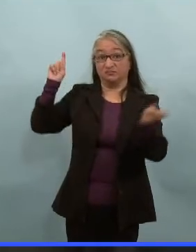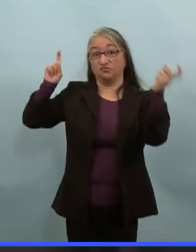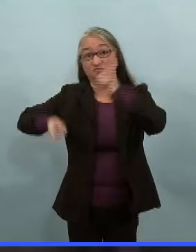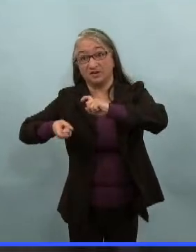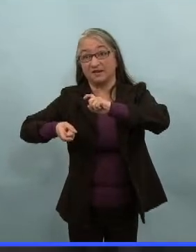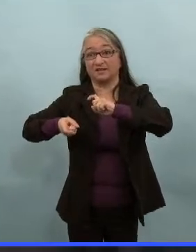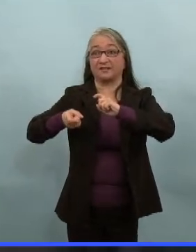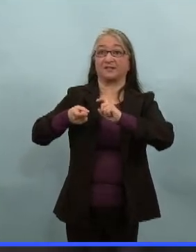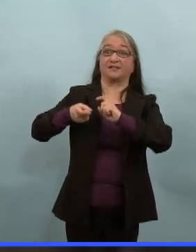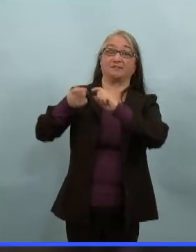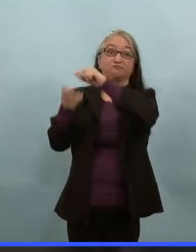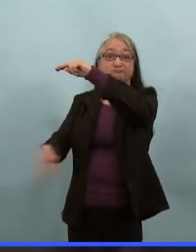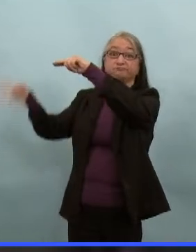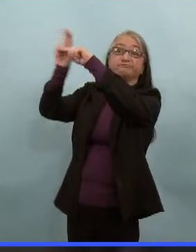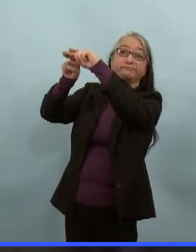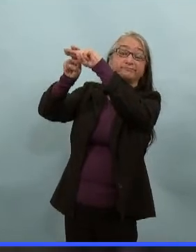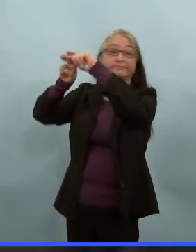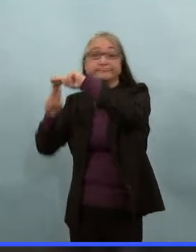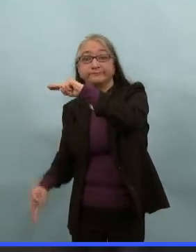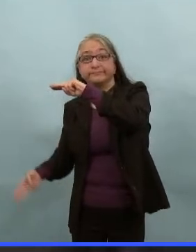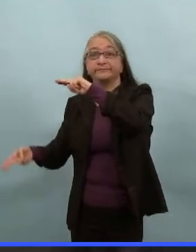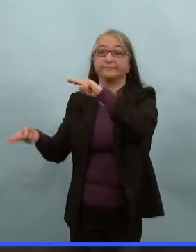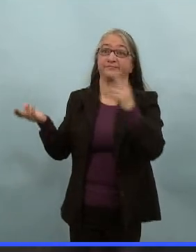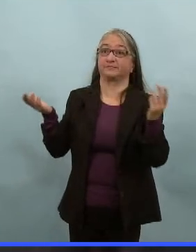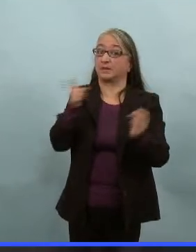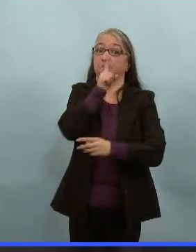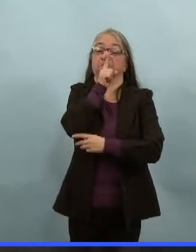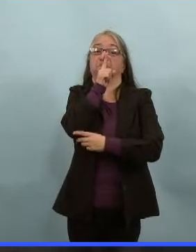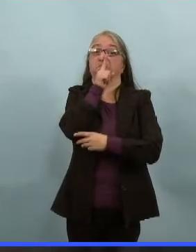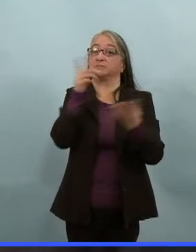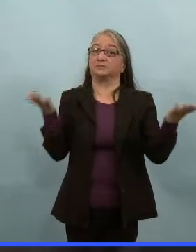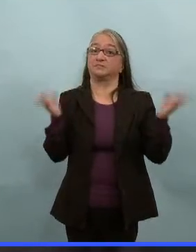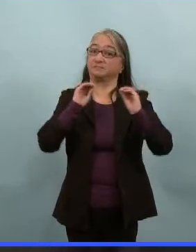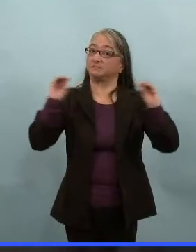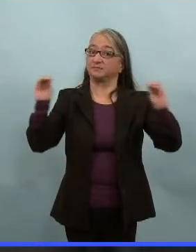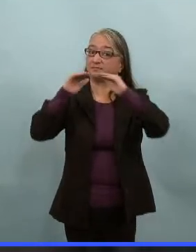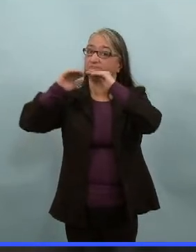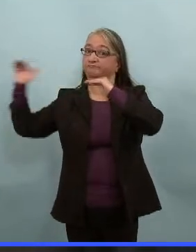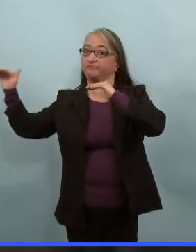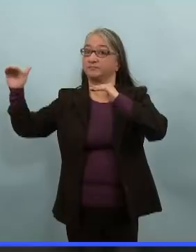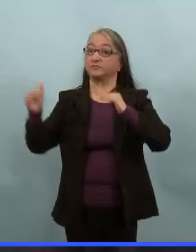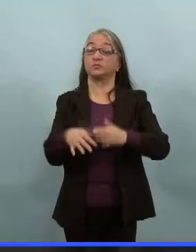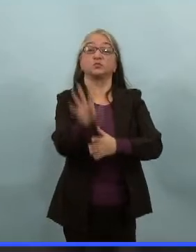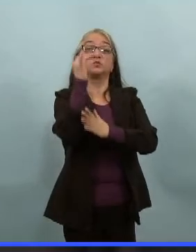very good data with populations that are similar to manitoba's population to ascertain that risk